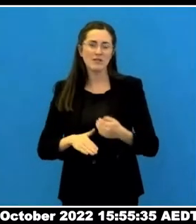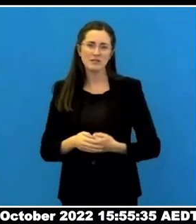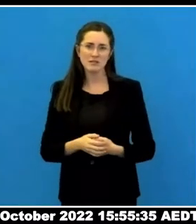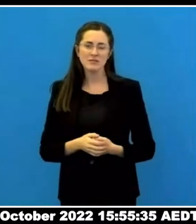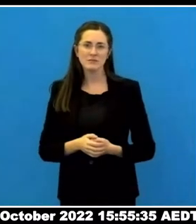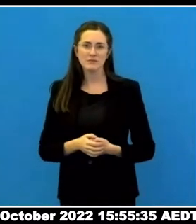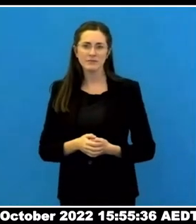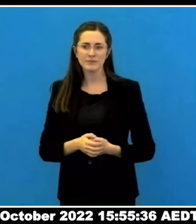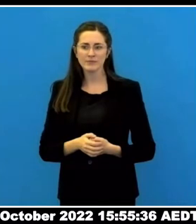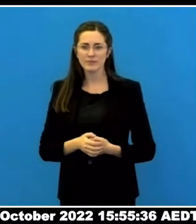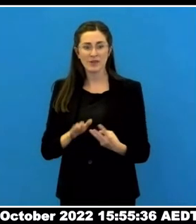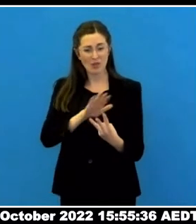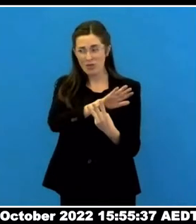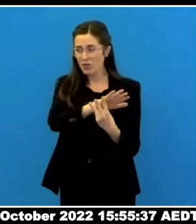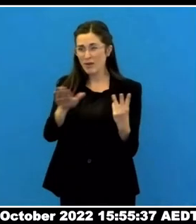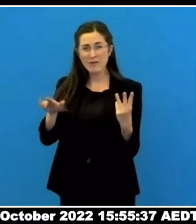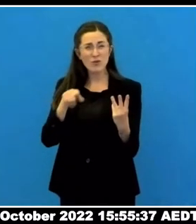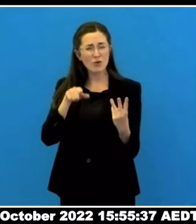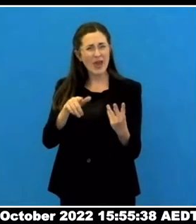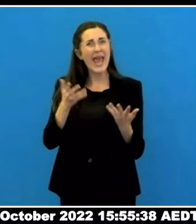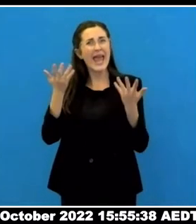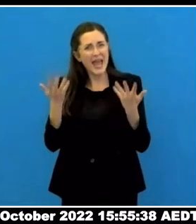The three of you do so much work for the community.